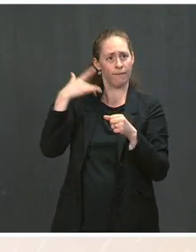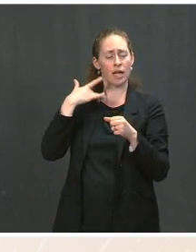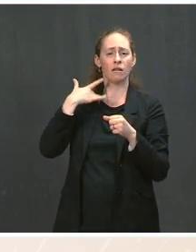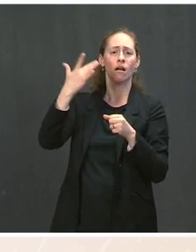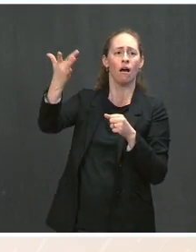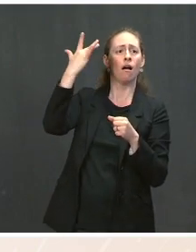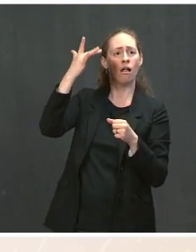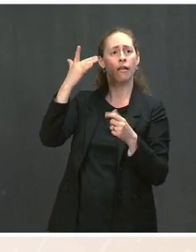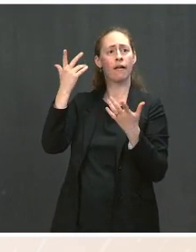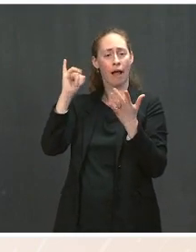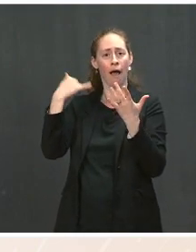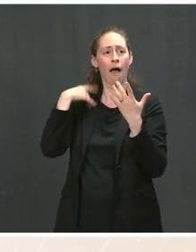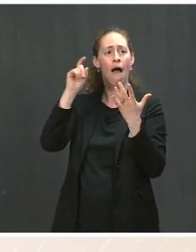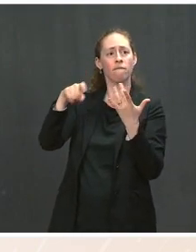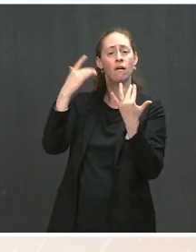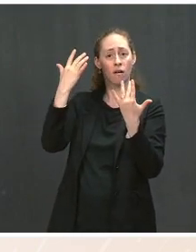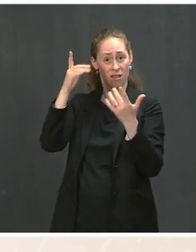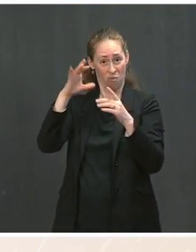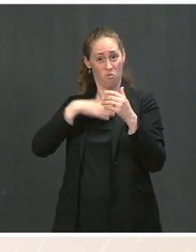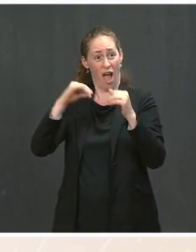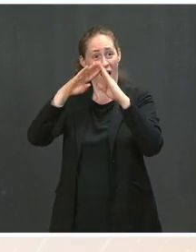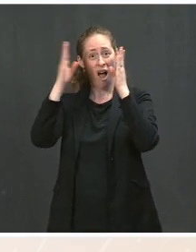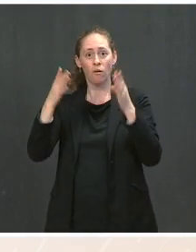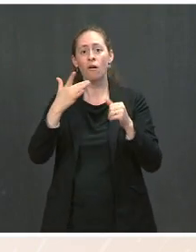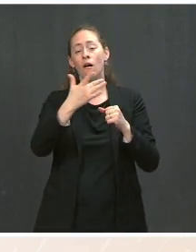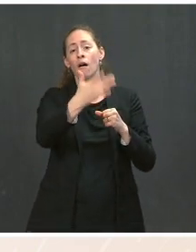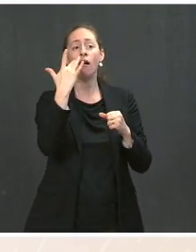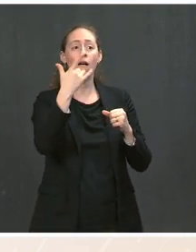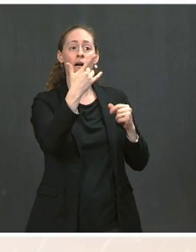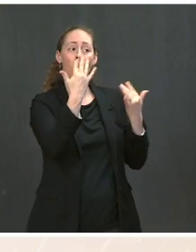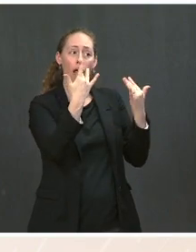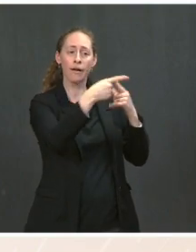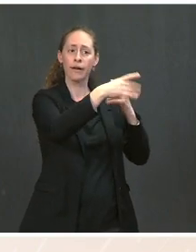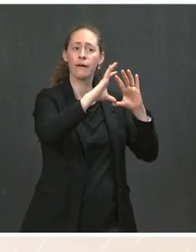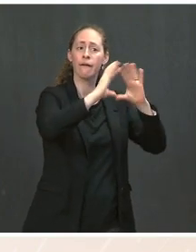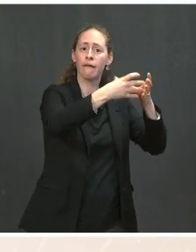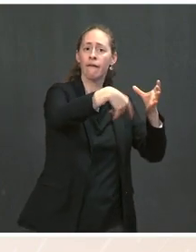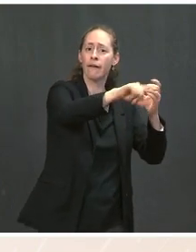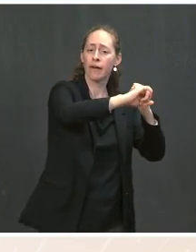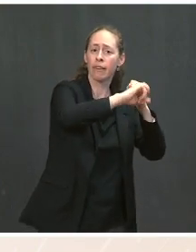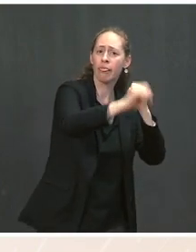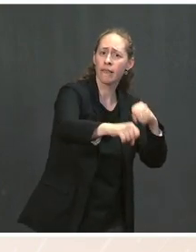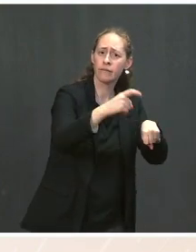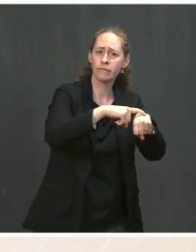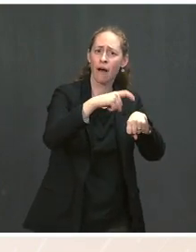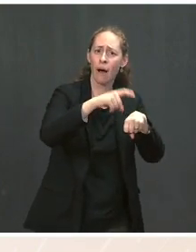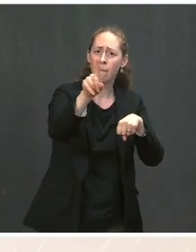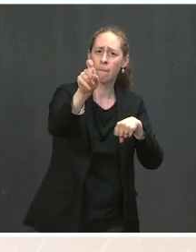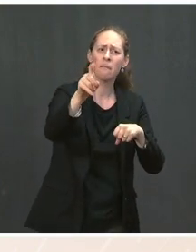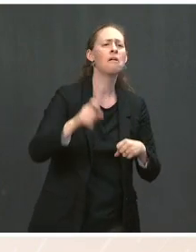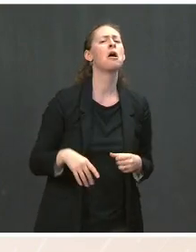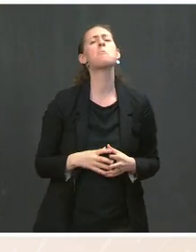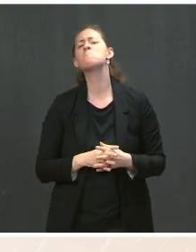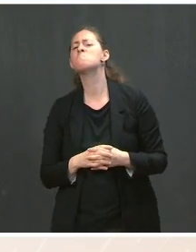that President Biden just called for last week? Ms. Psaki: No. The President believes that it's important to take a look